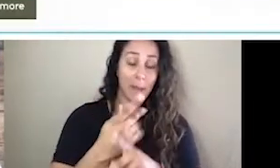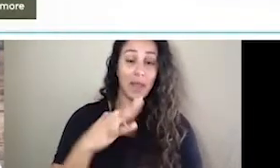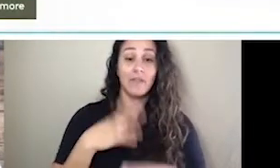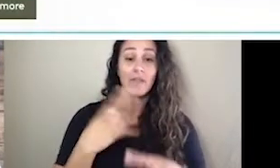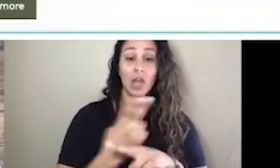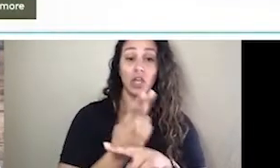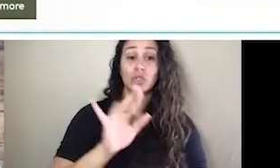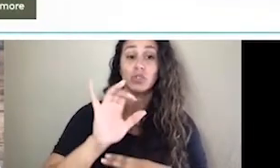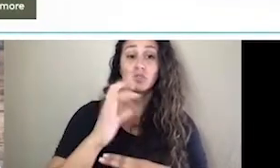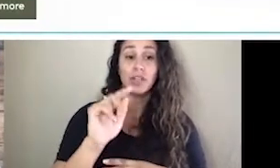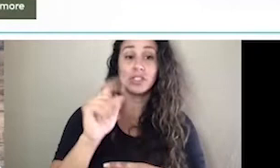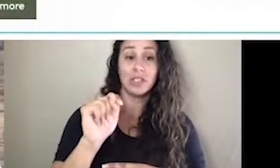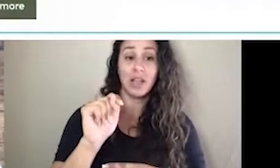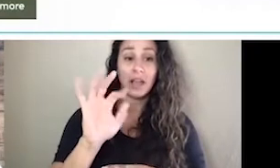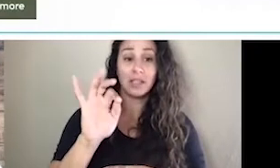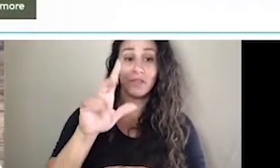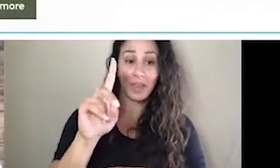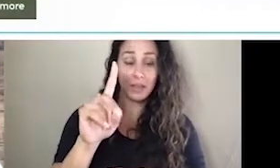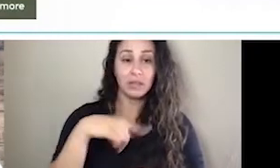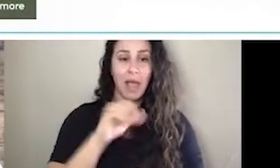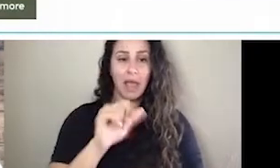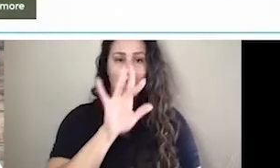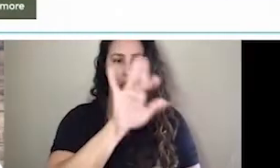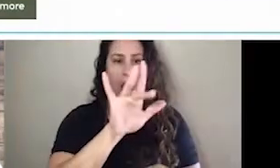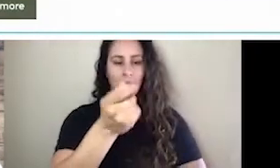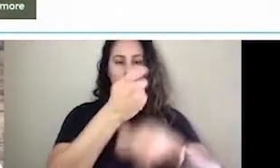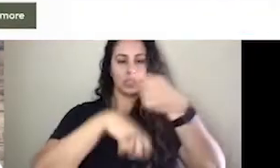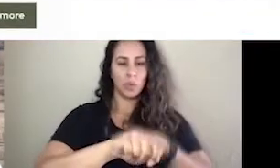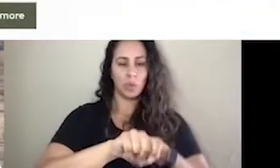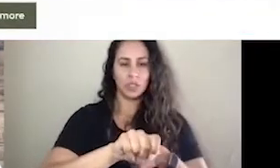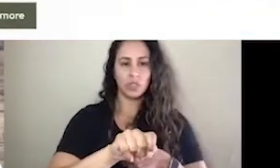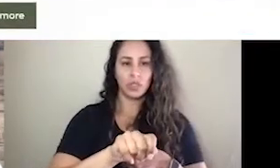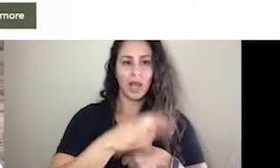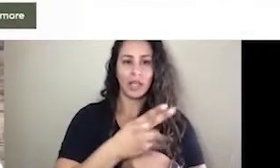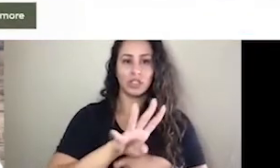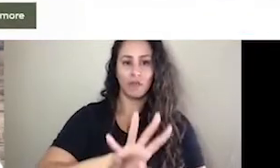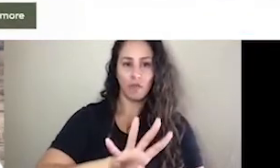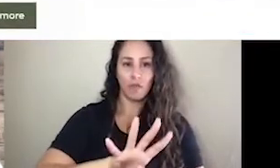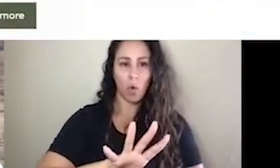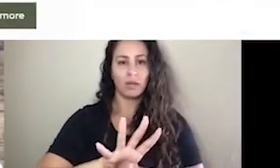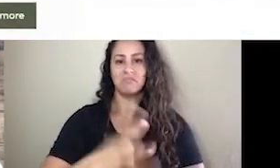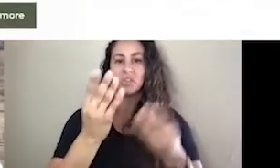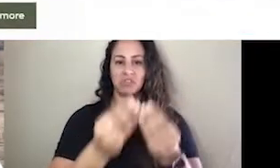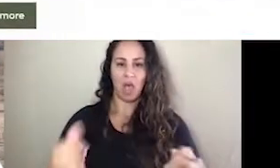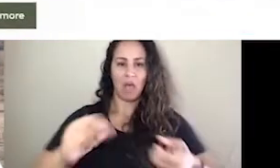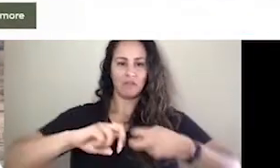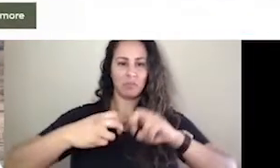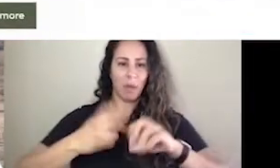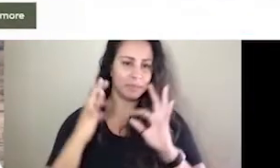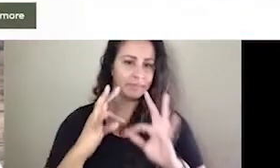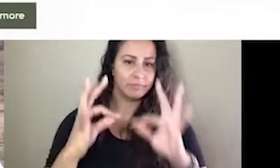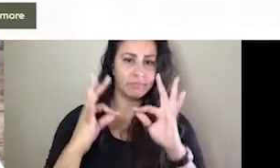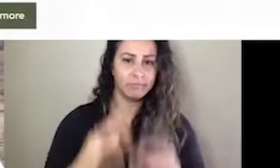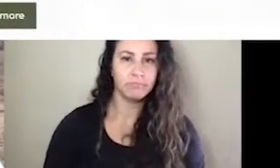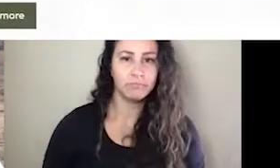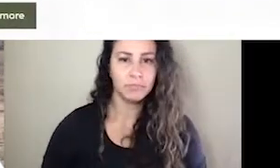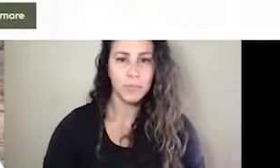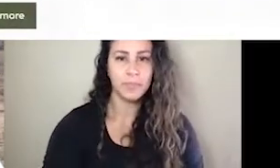AND NOW HIGHLIGHT THIS AND SWITCH TO H-4, AND THAT SOLVES MY PROBLEM QUICKLY. AND LASTLY HIGHLIGHT A COUPLE OF THINGS IN TERMS OF